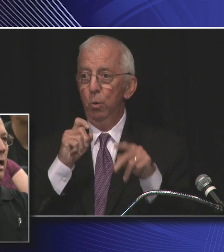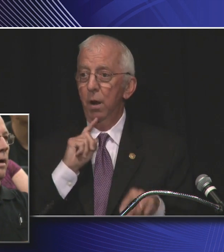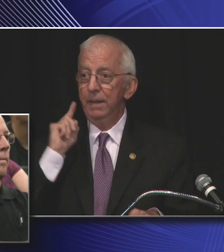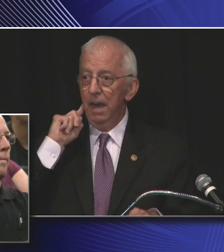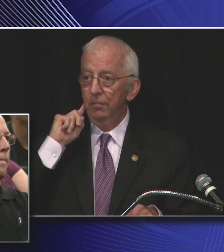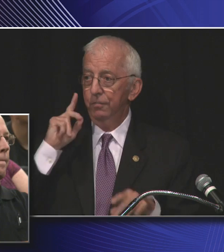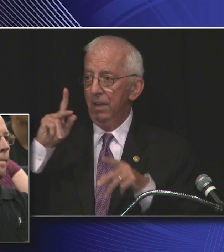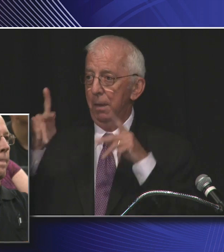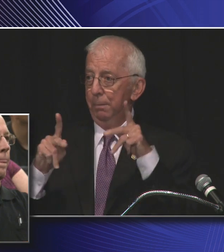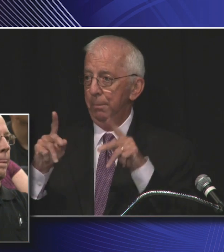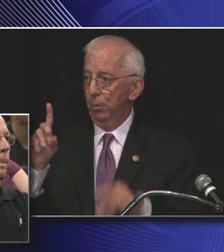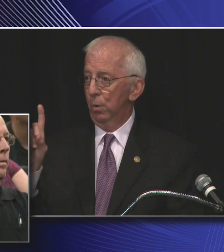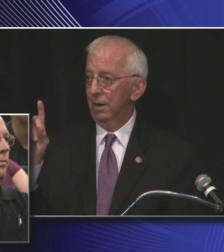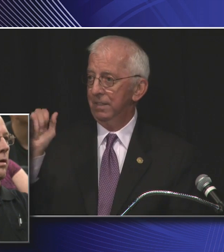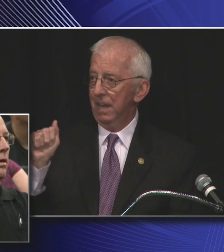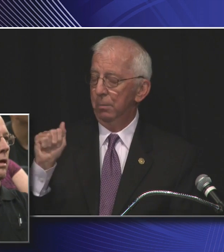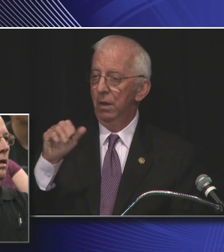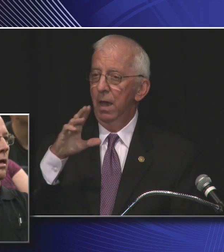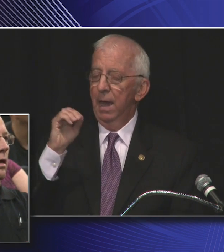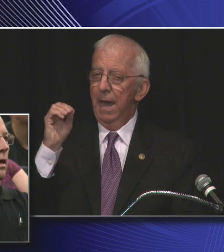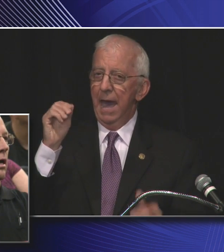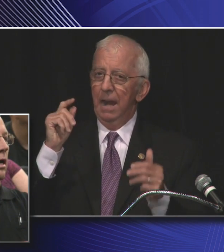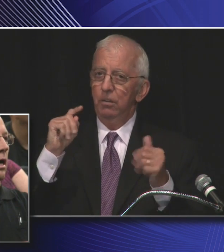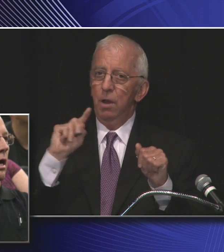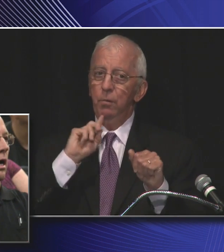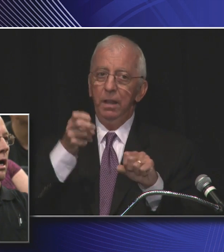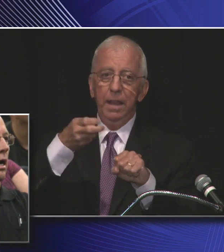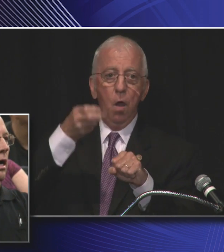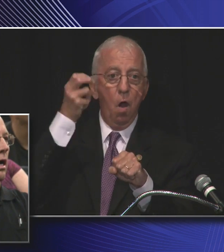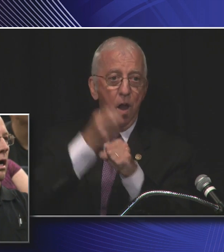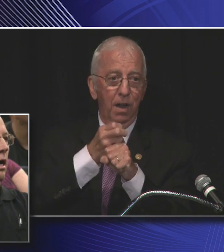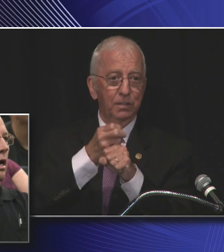who are deaf and people who are disabled. And I try really hard